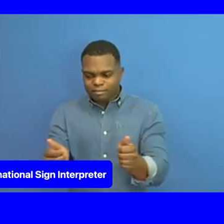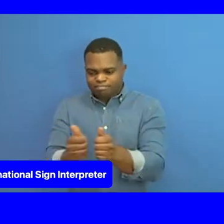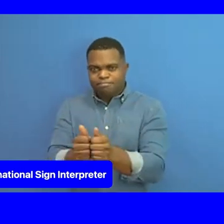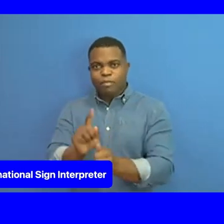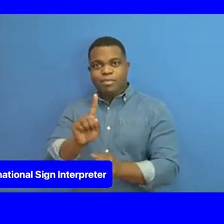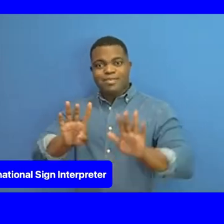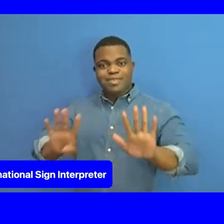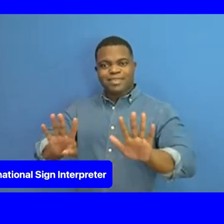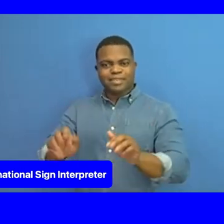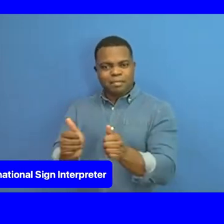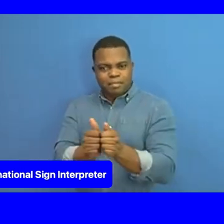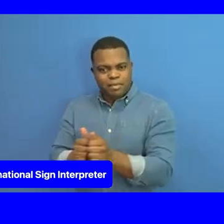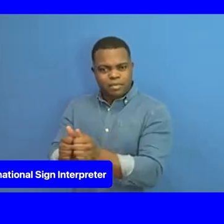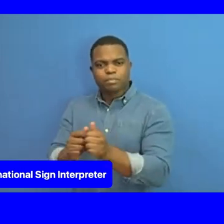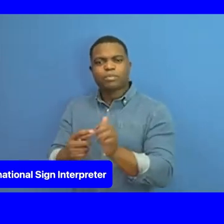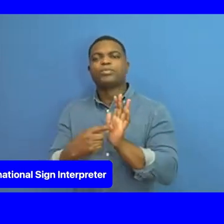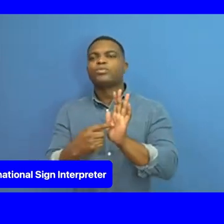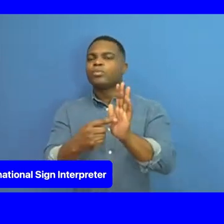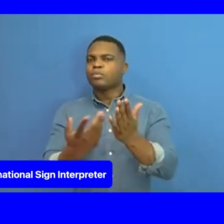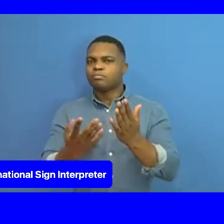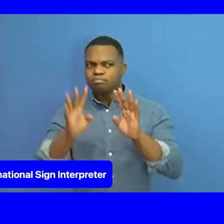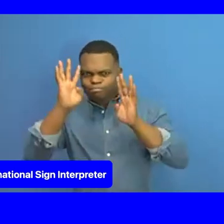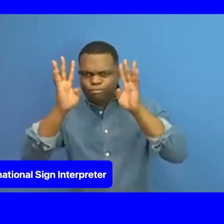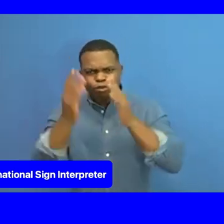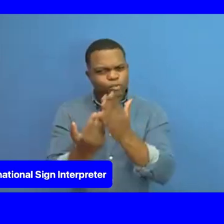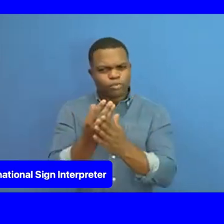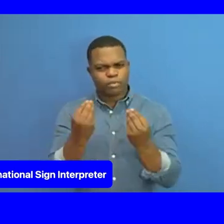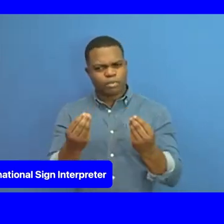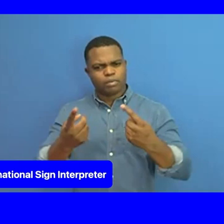They did so by offering inclusion of our European